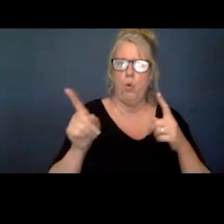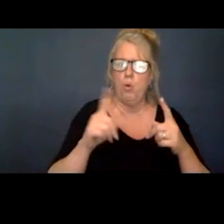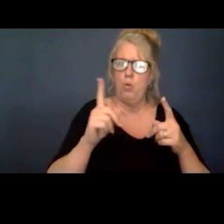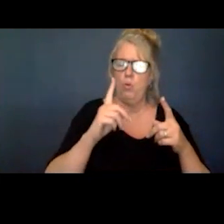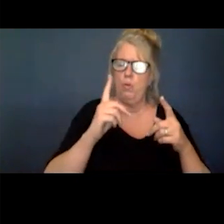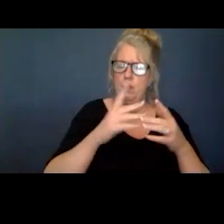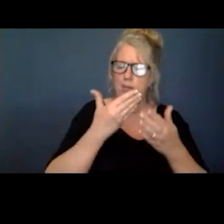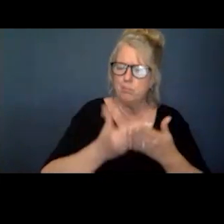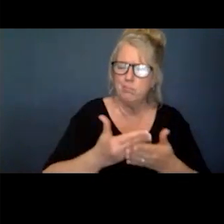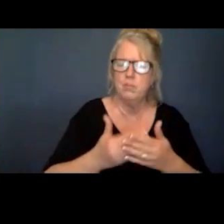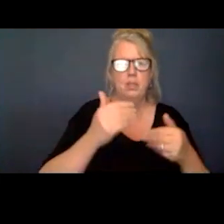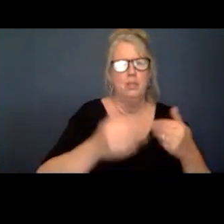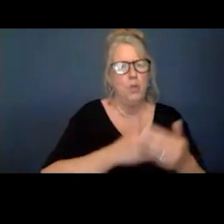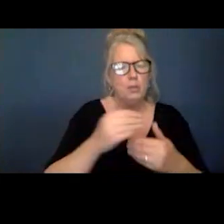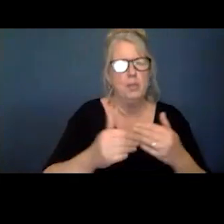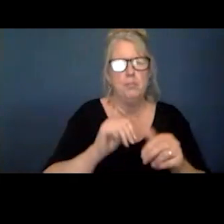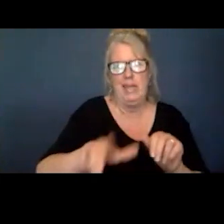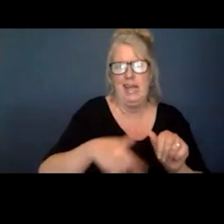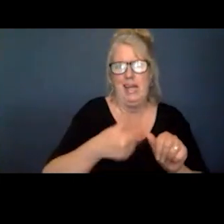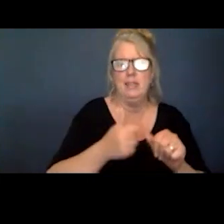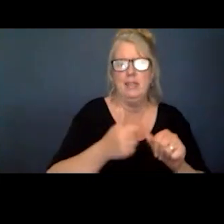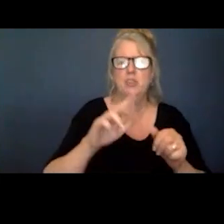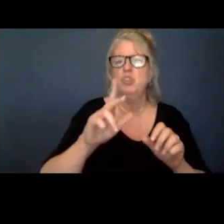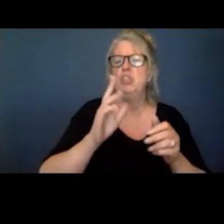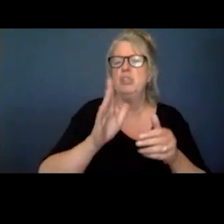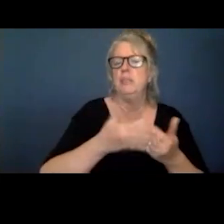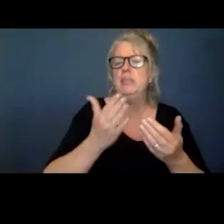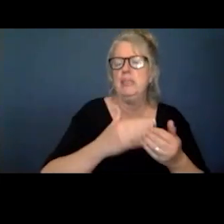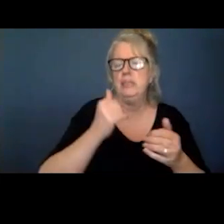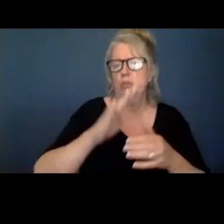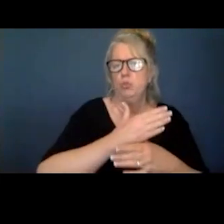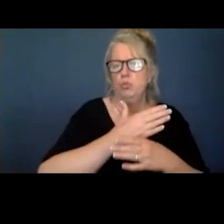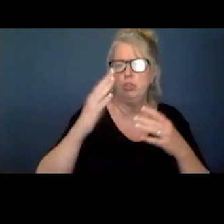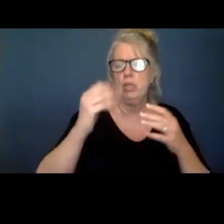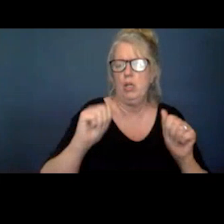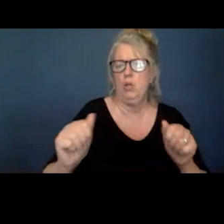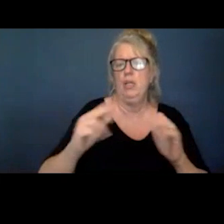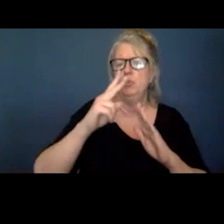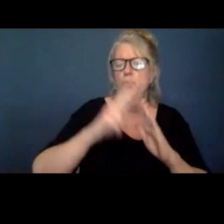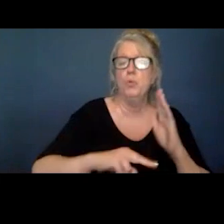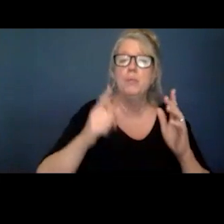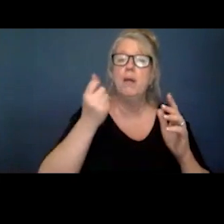behind your project. This should be an easy to share and read deliverable. As an important note,